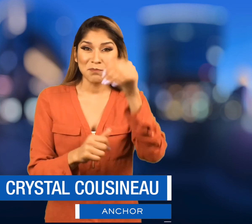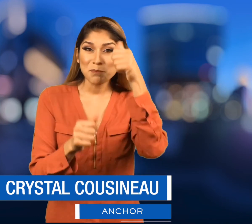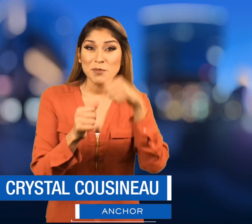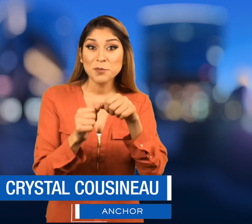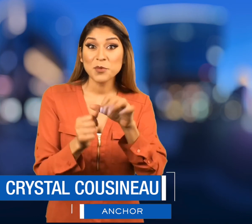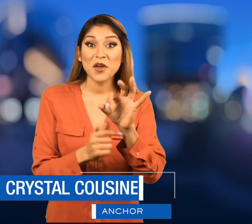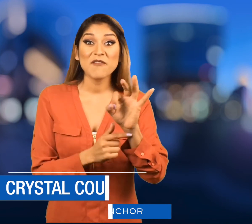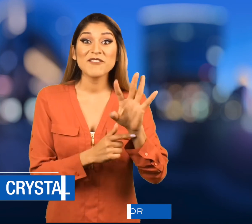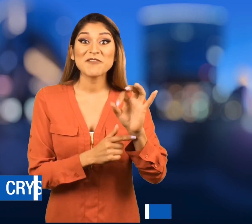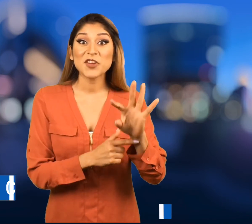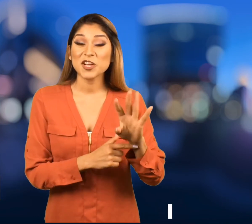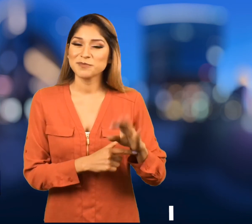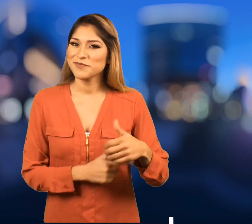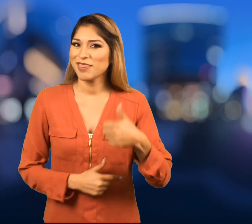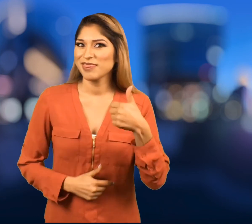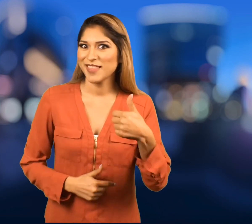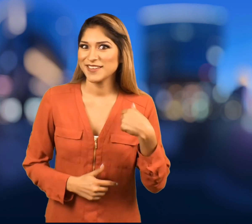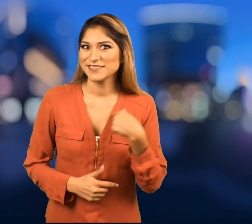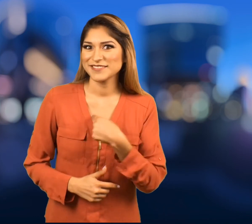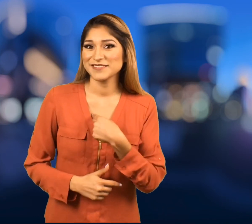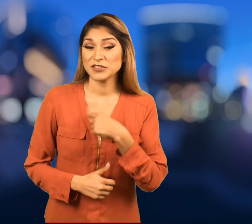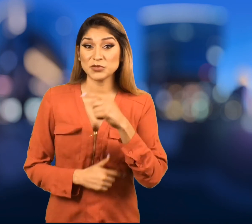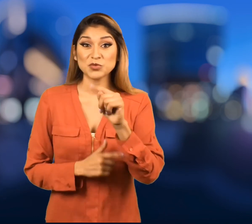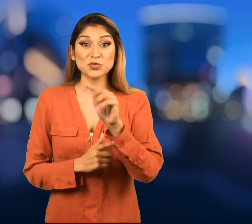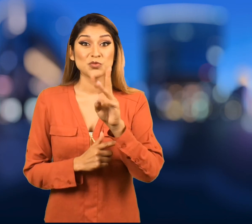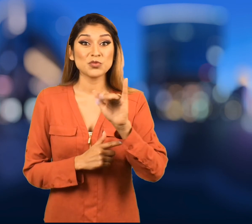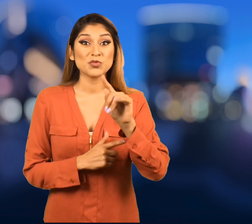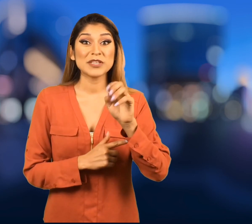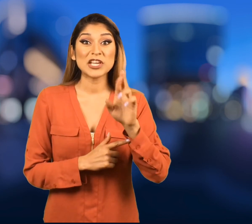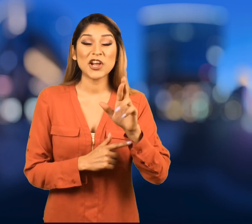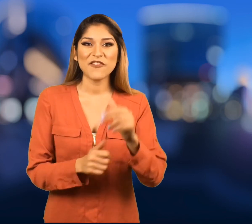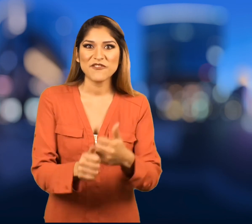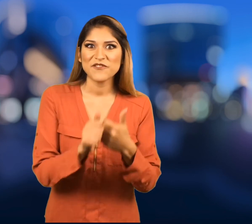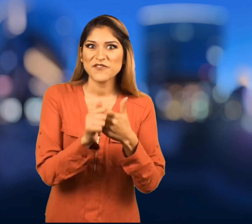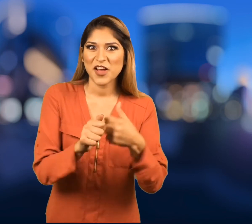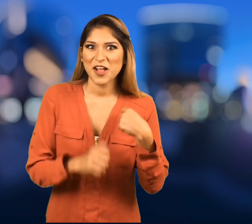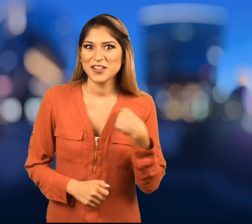Remember to like us on Facebook and follow us on Twitter.